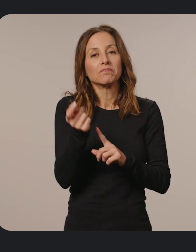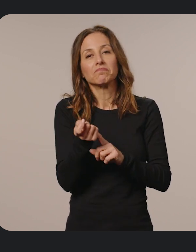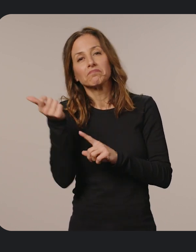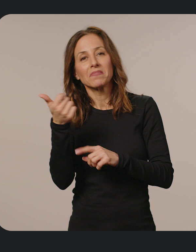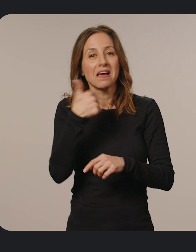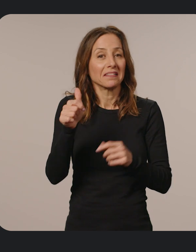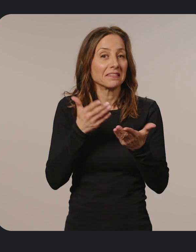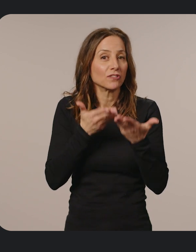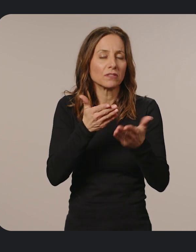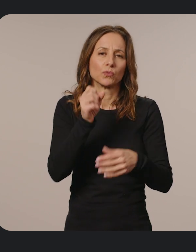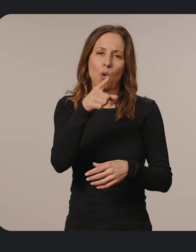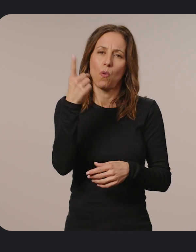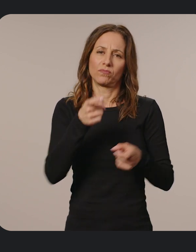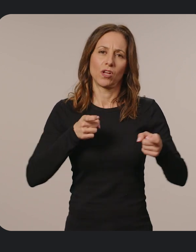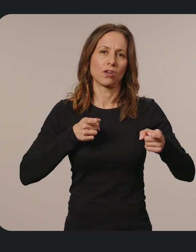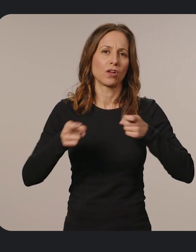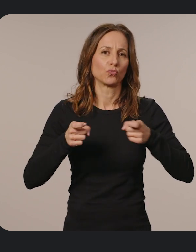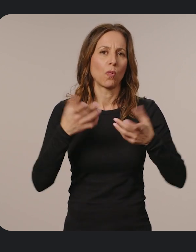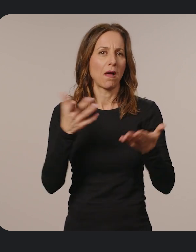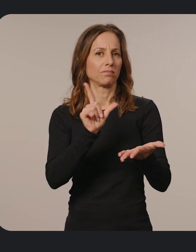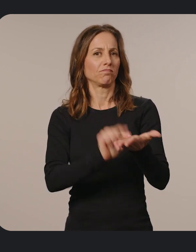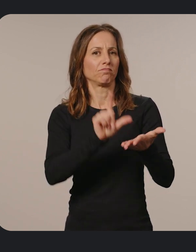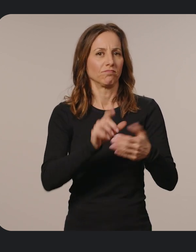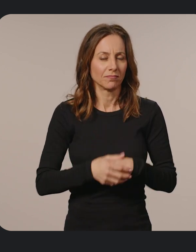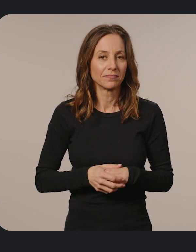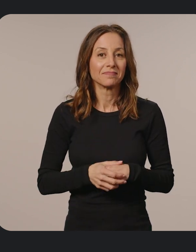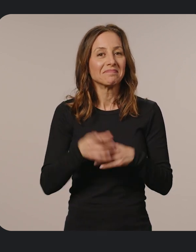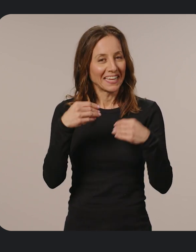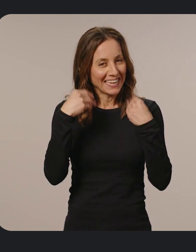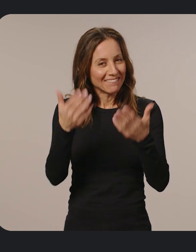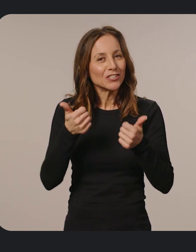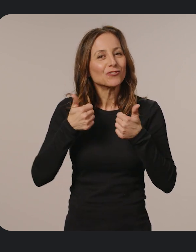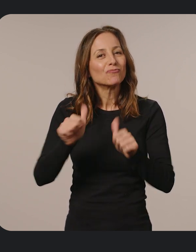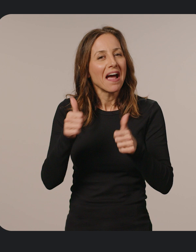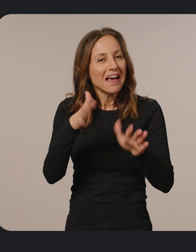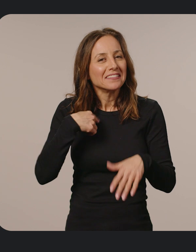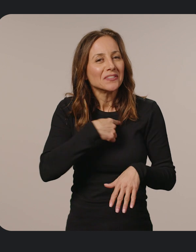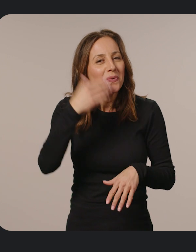You can edit or discard any suggestions so you're always in control of what you actually publish.